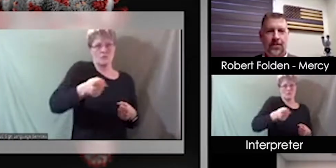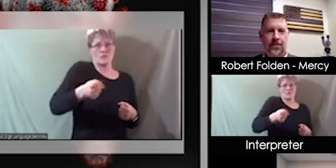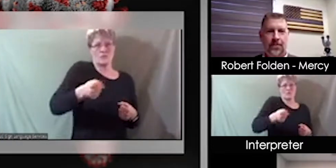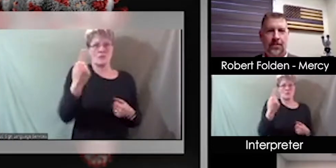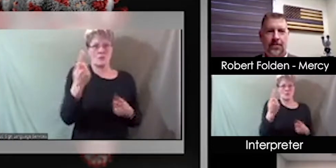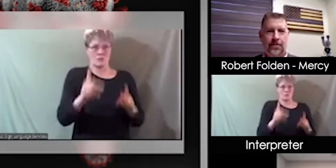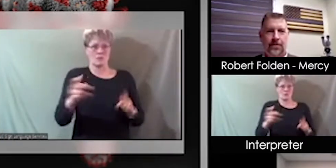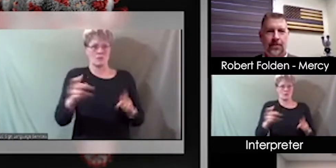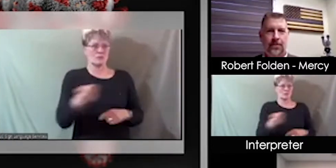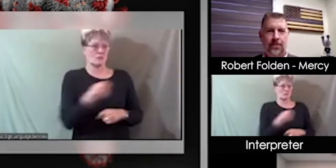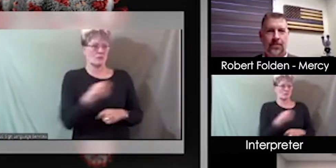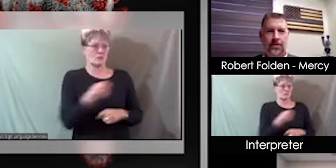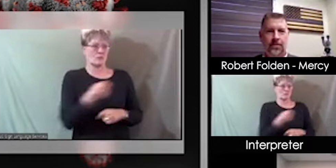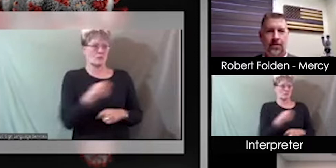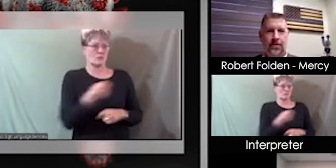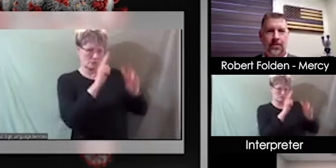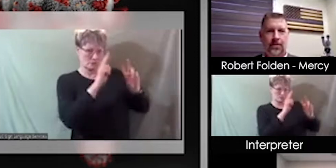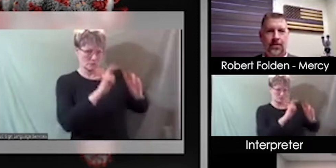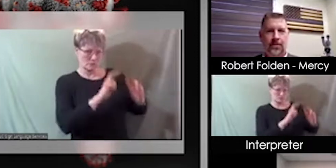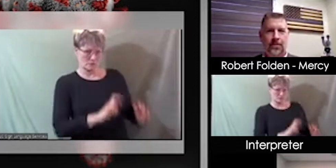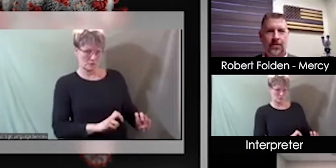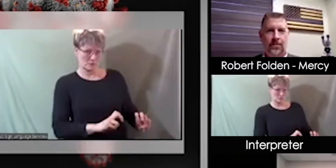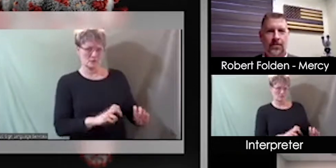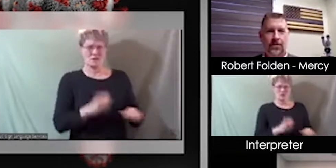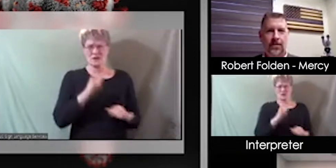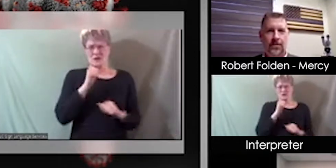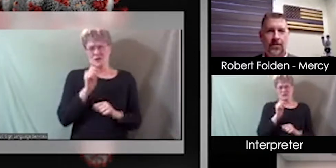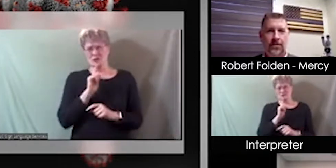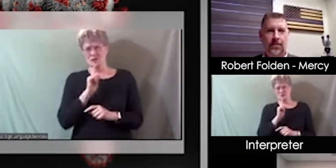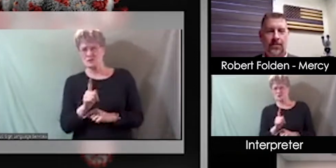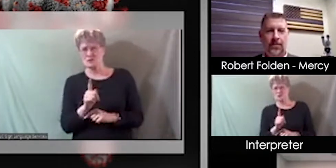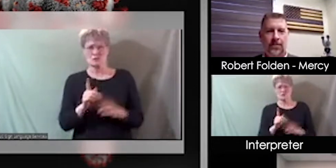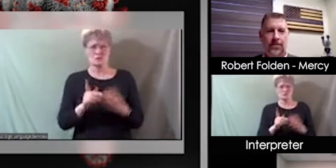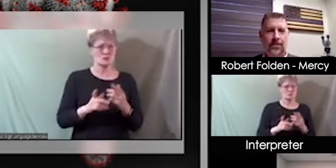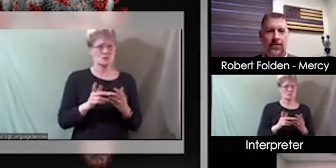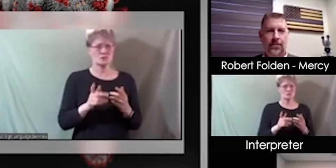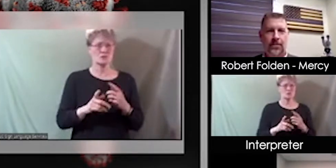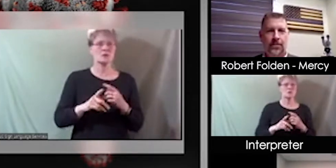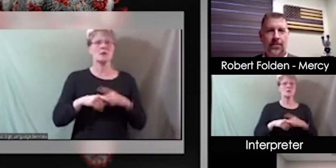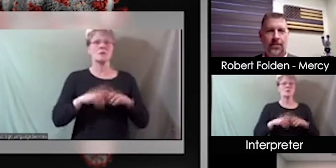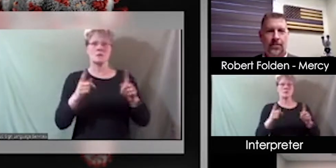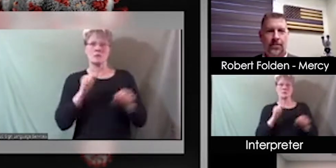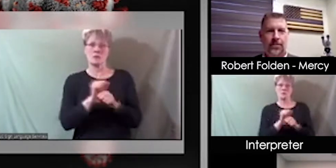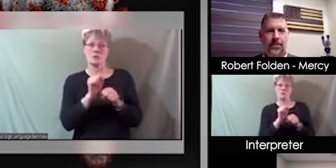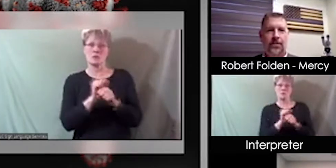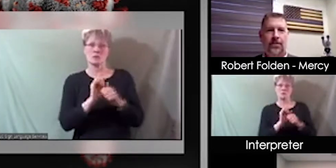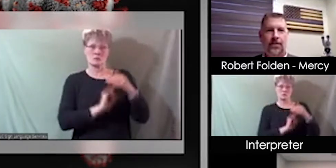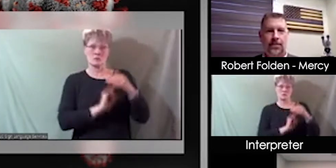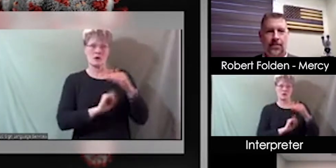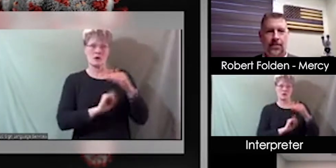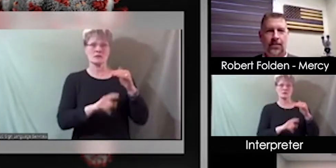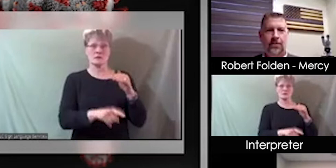wasn't, I don't think they were sure, and then we ended up working together to isolate them in a in a place and and just monitor their